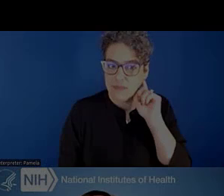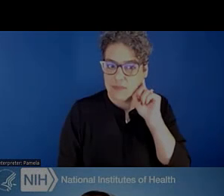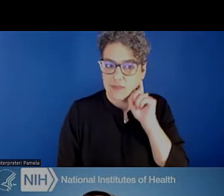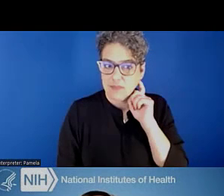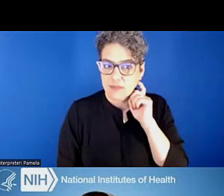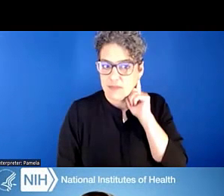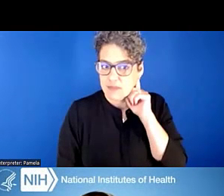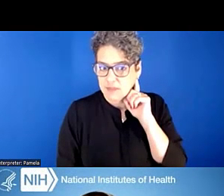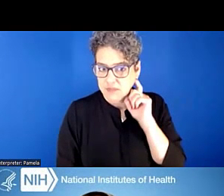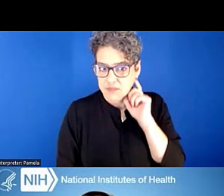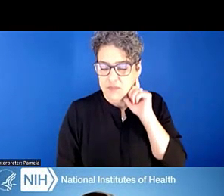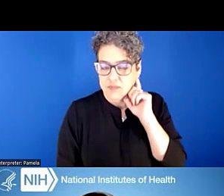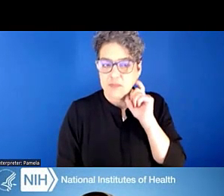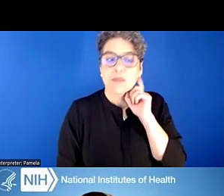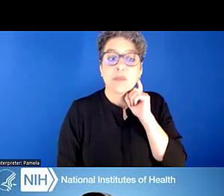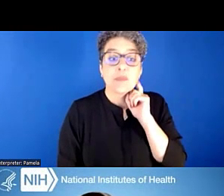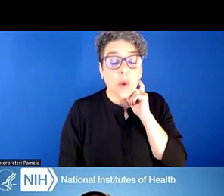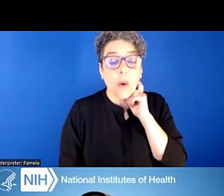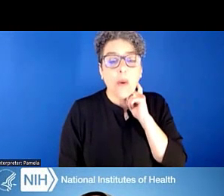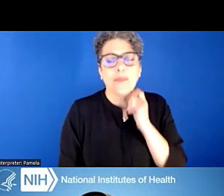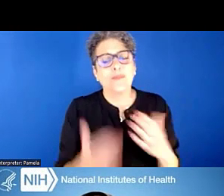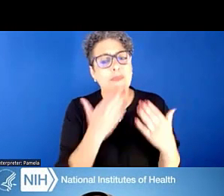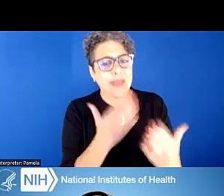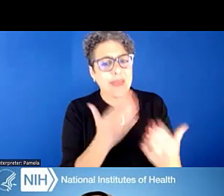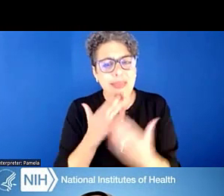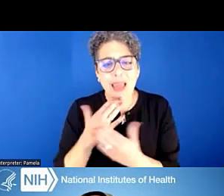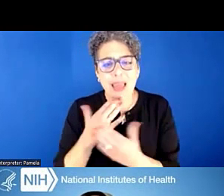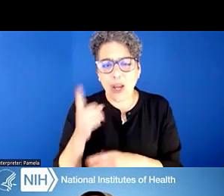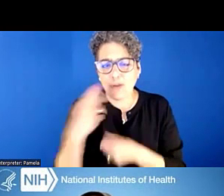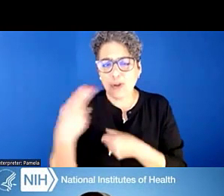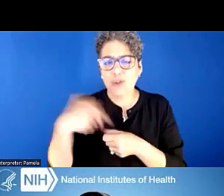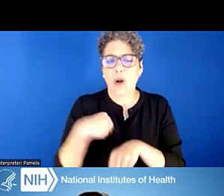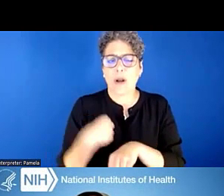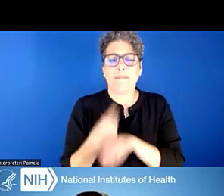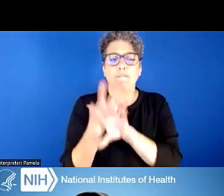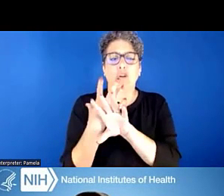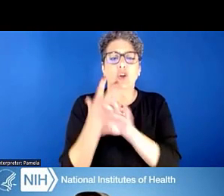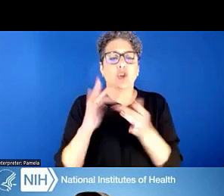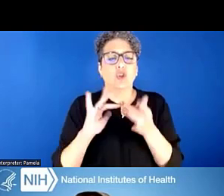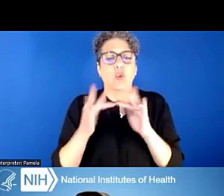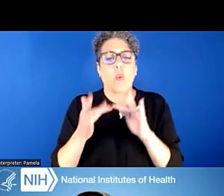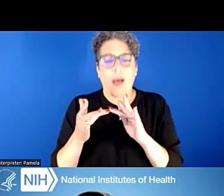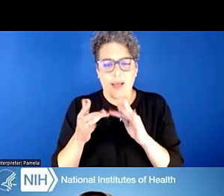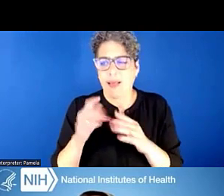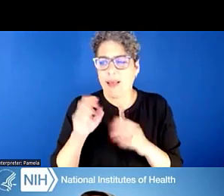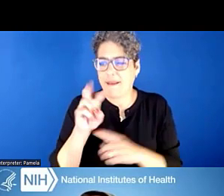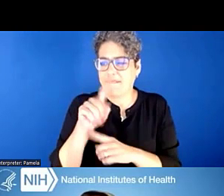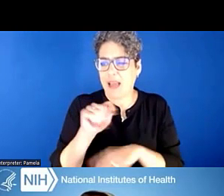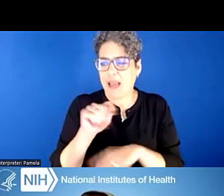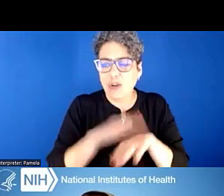Elyse Sullivan: Thank you for joining this virtual event focused on research misconduct and detrimental research practices.